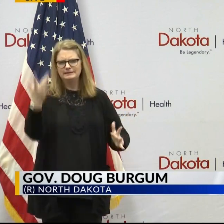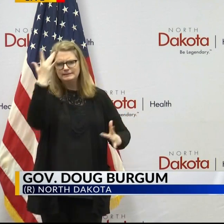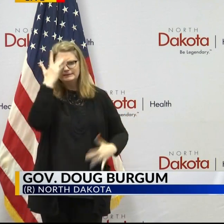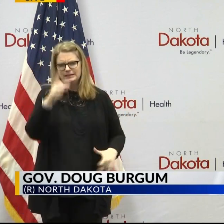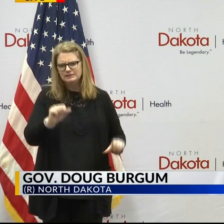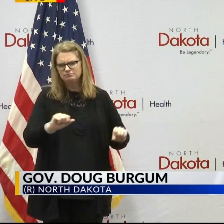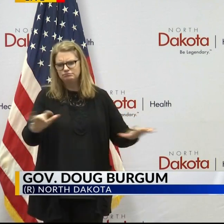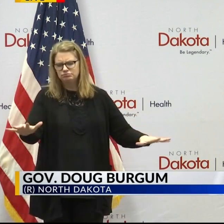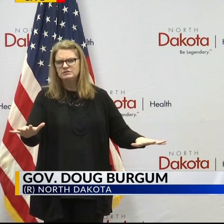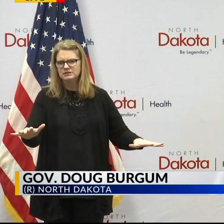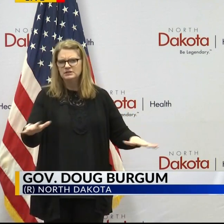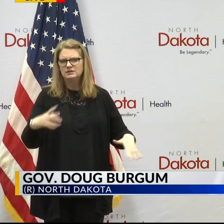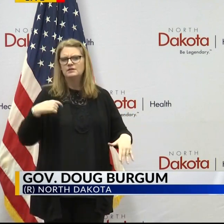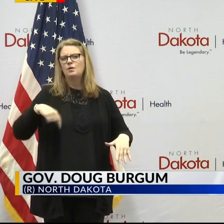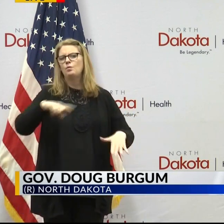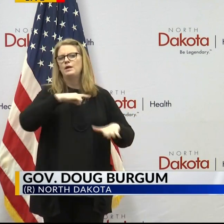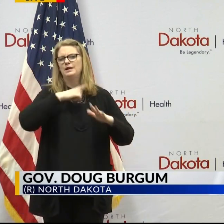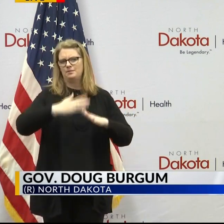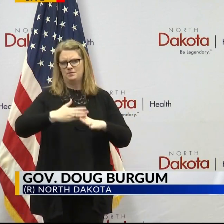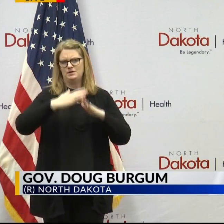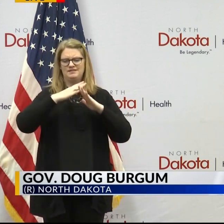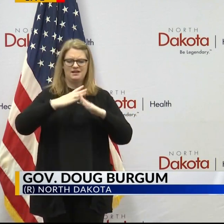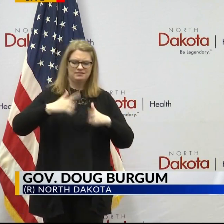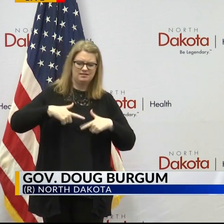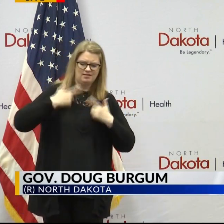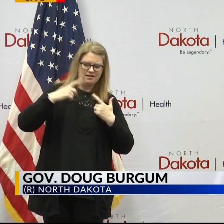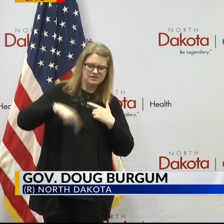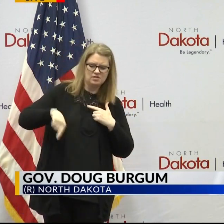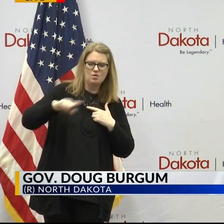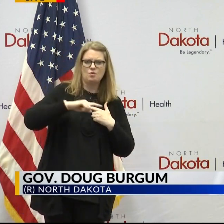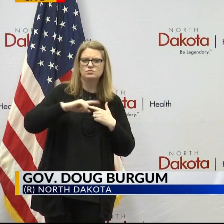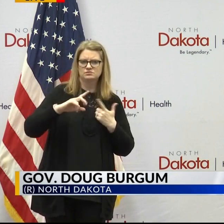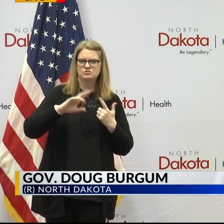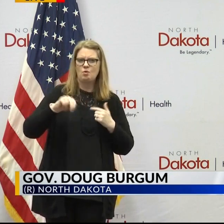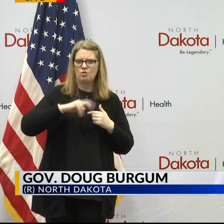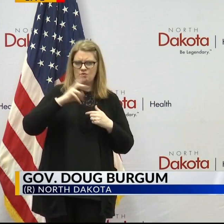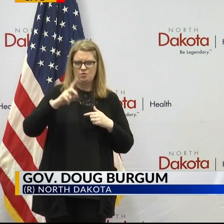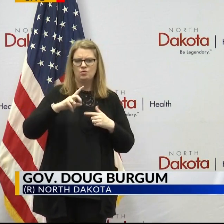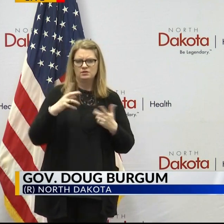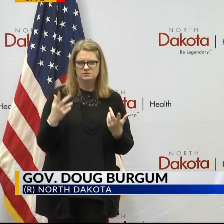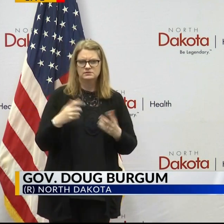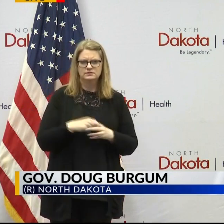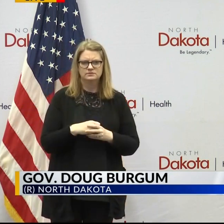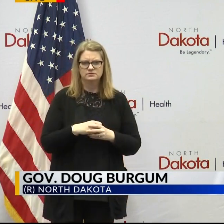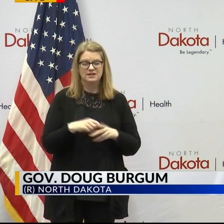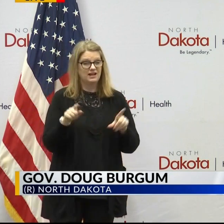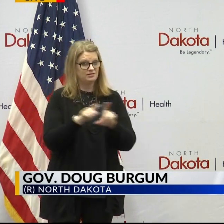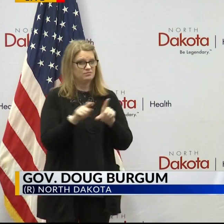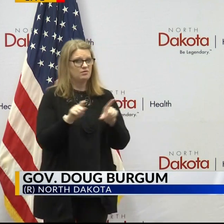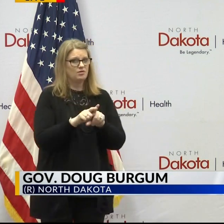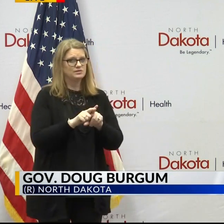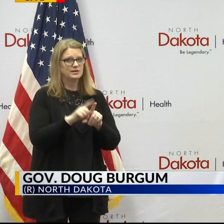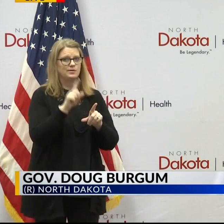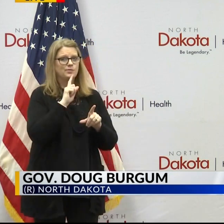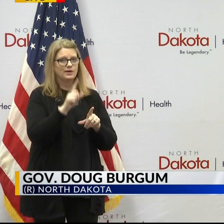CONGREGATION BUT DO THAT IN A WAY WHEN DURING THIS TIME, WE HAVE A CONTAGIOUS AND DEADLY